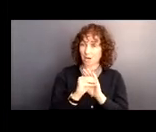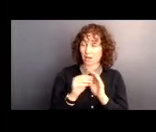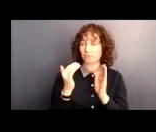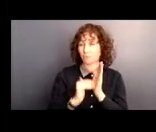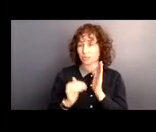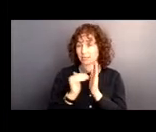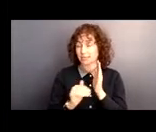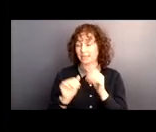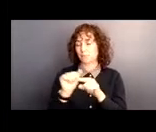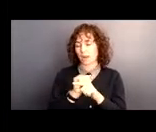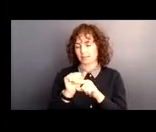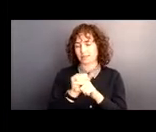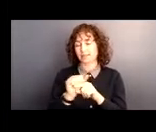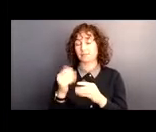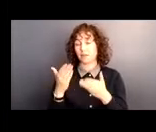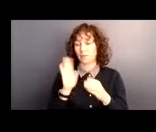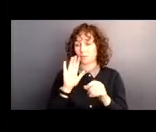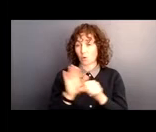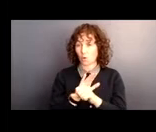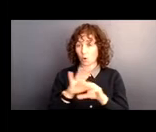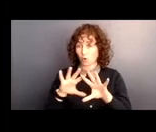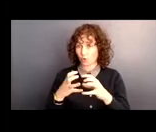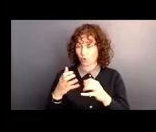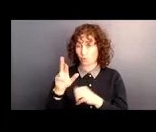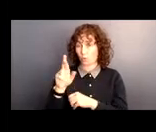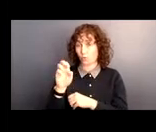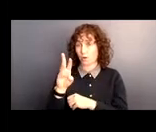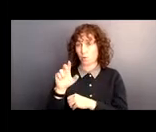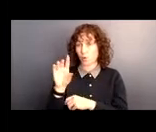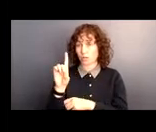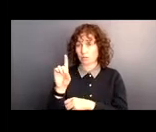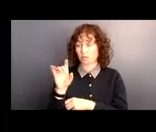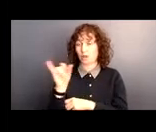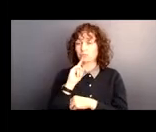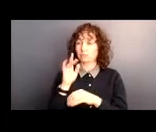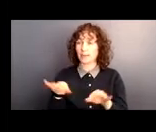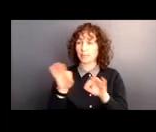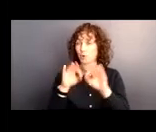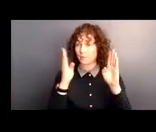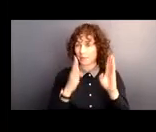that may include whole group rewards. It is also important to plan for additional time